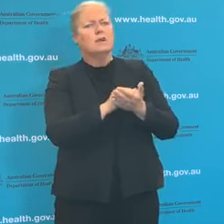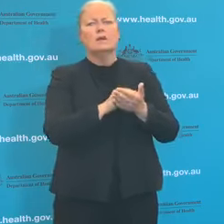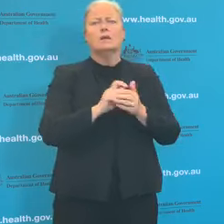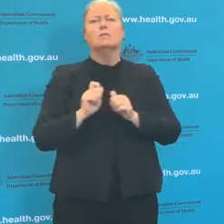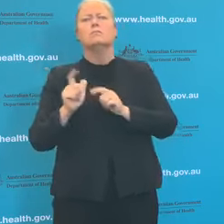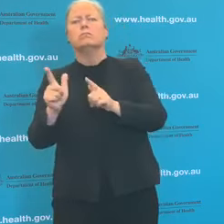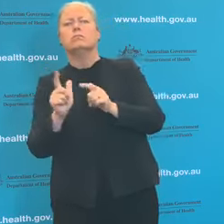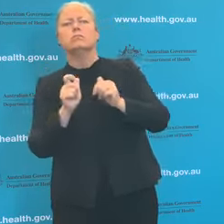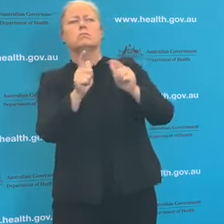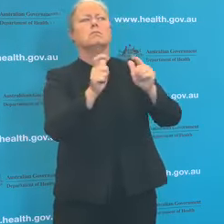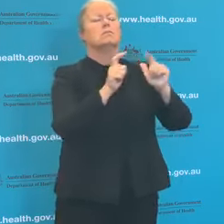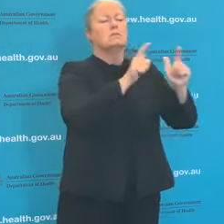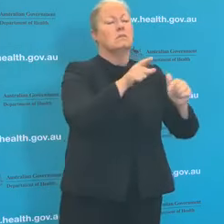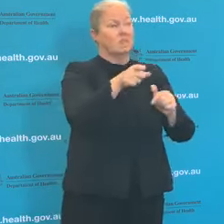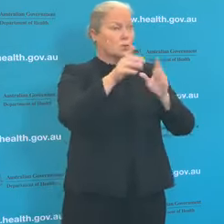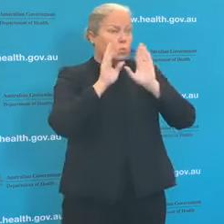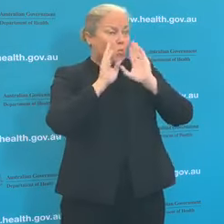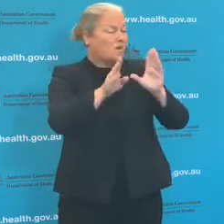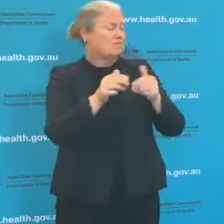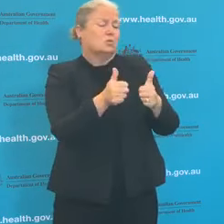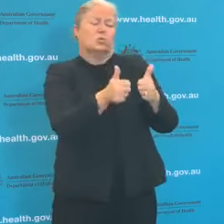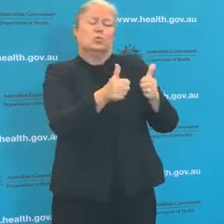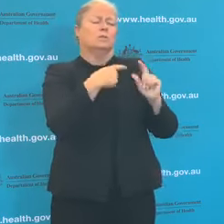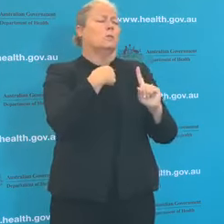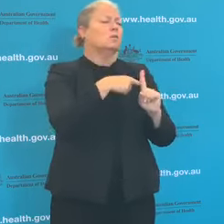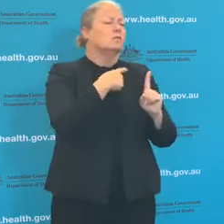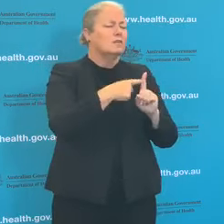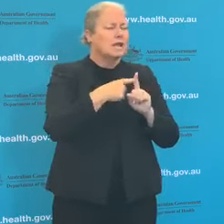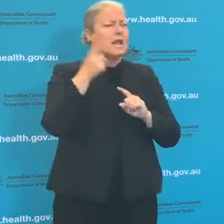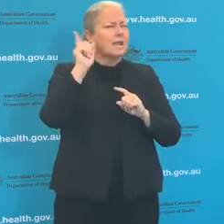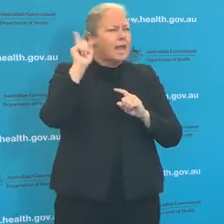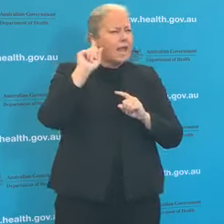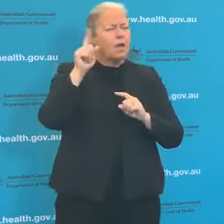are starting to do things more, we're starting to open up the economy but we